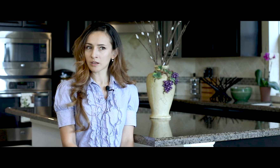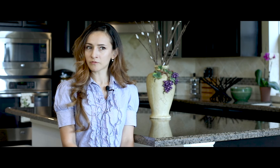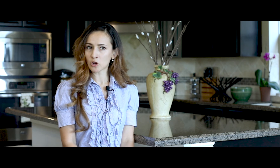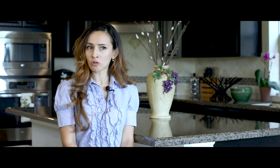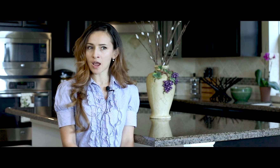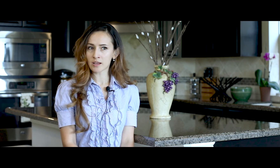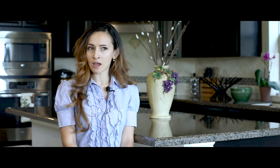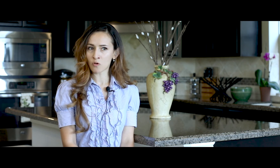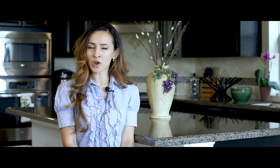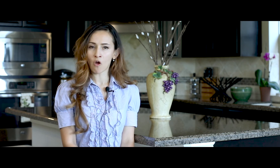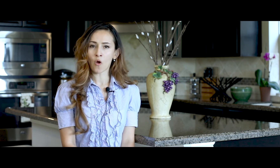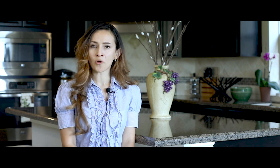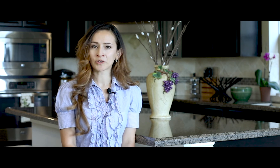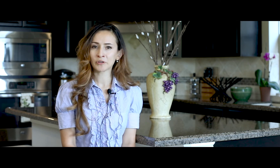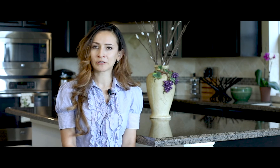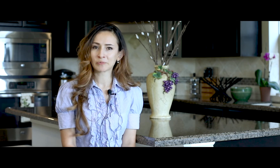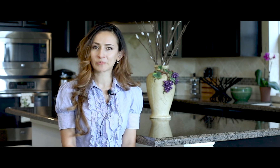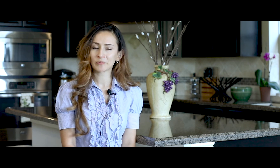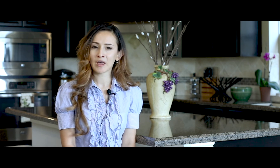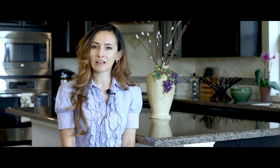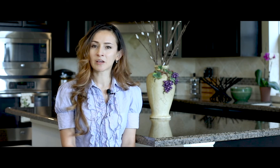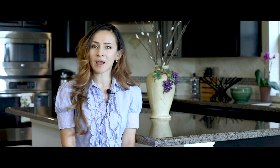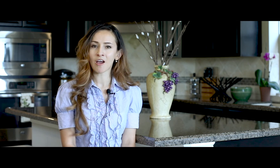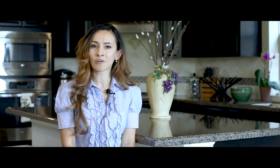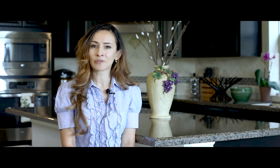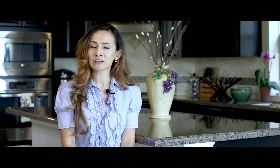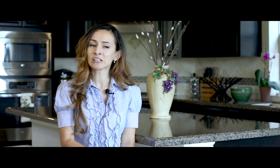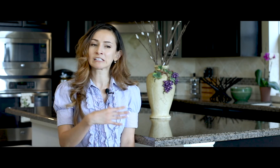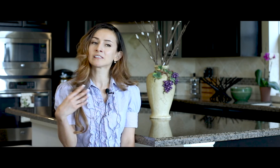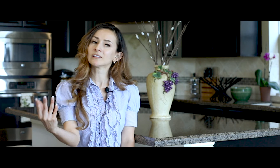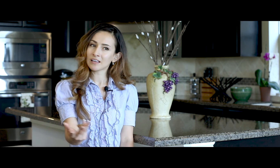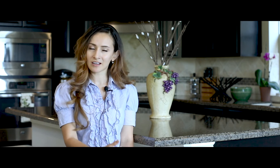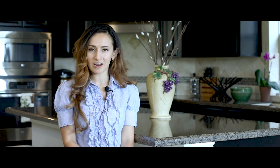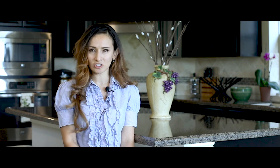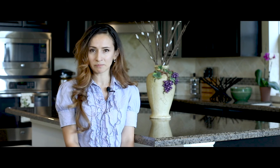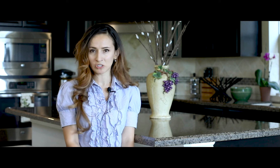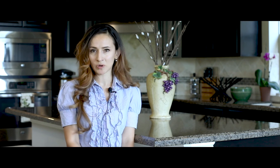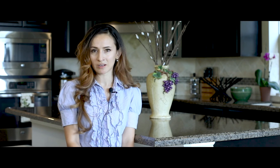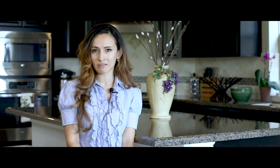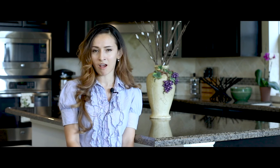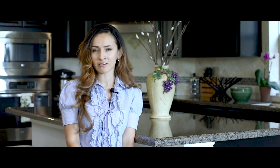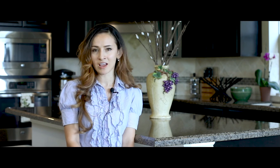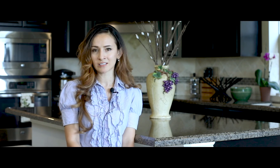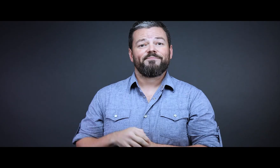I feel like we all could, somehow, there's a connection between all of us.